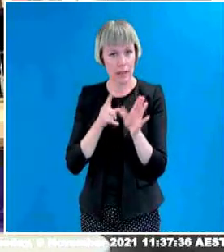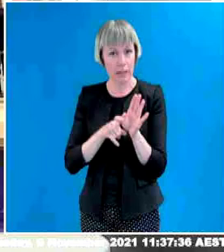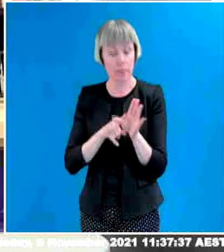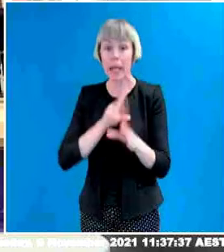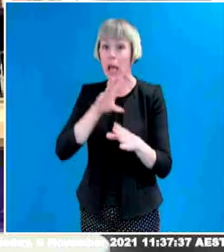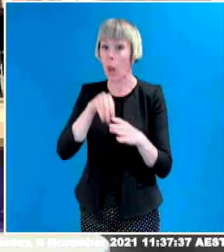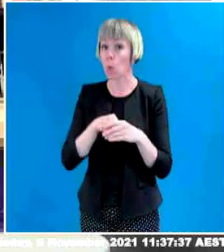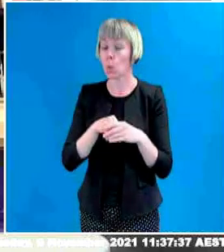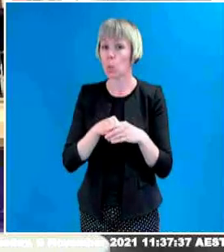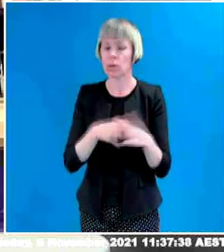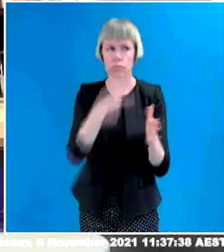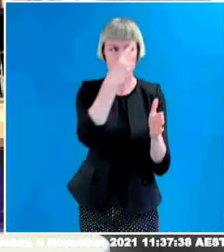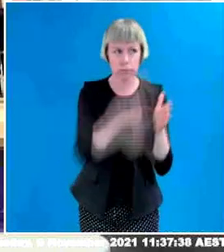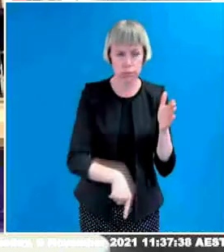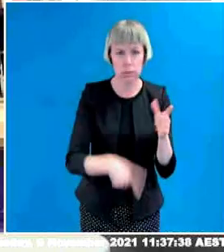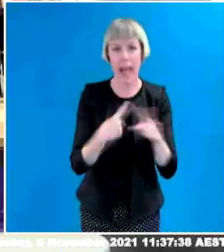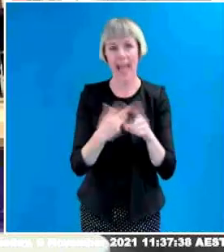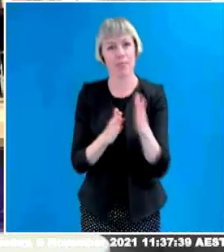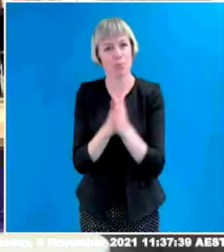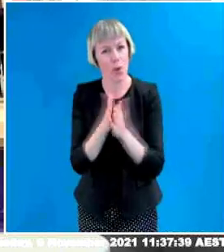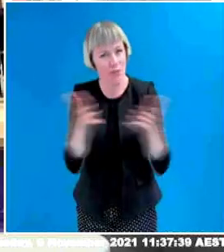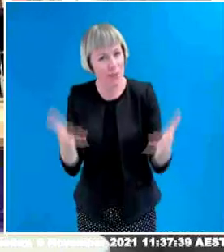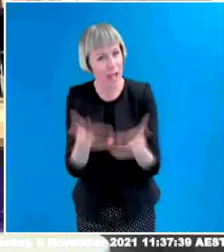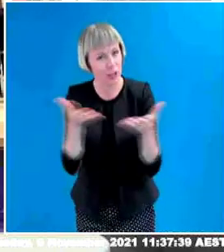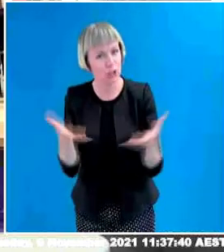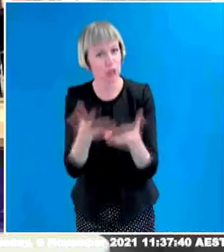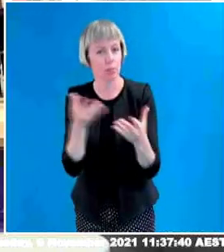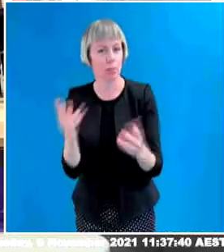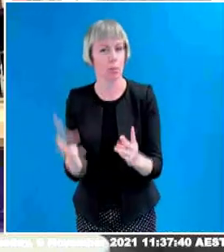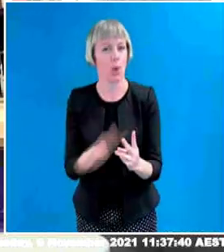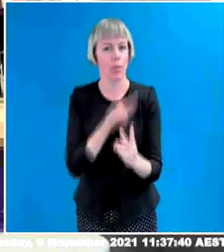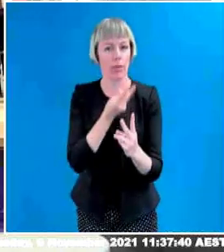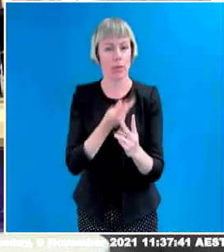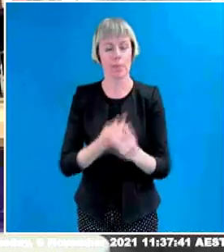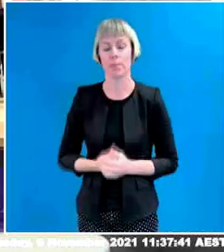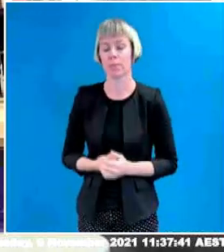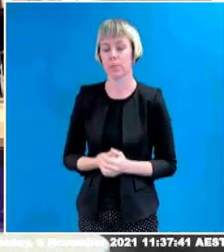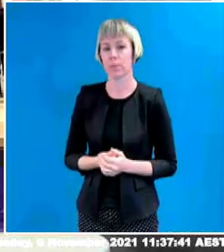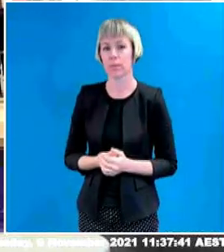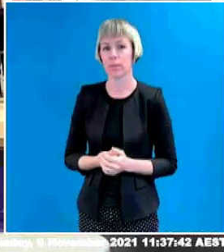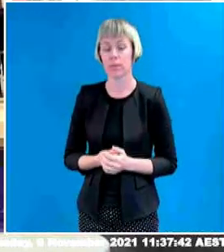It is that mix of accountability when we look at --- if we want companies to